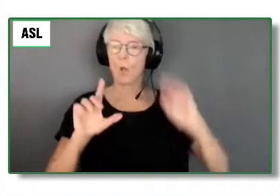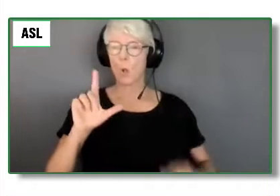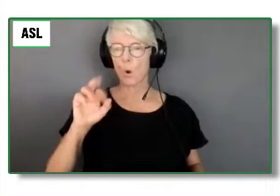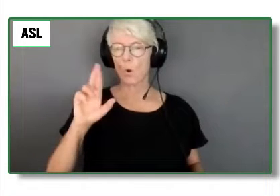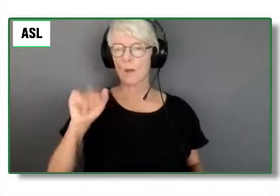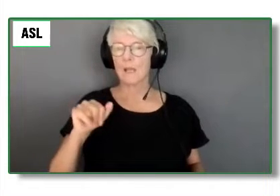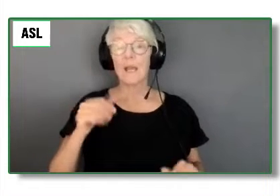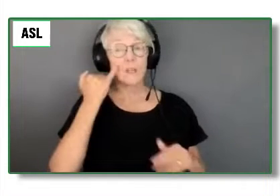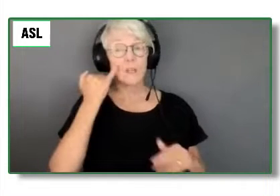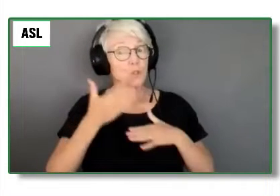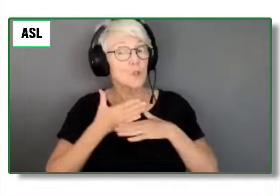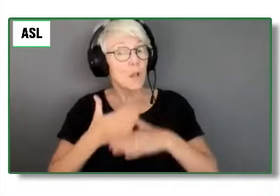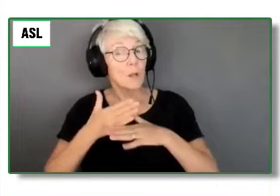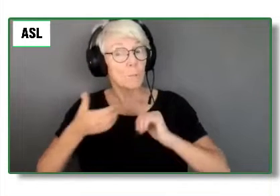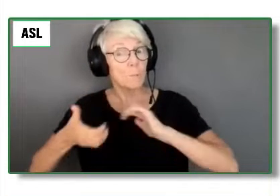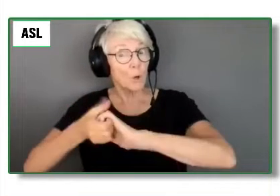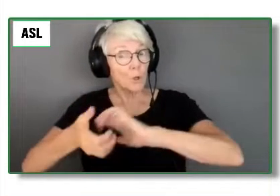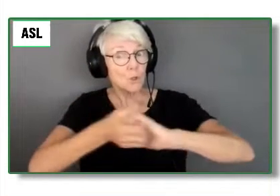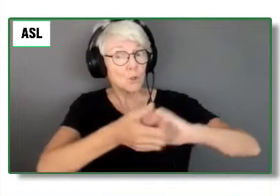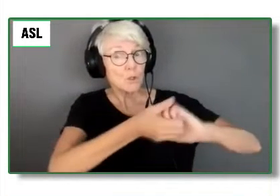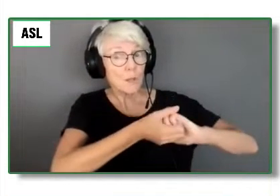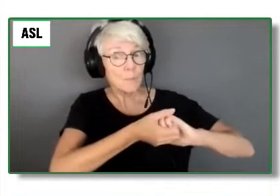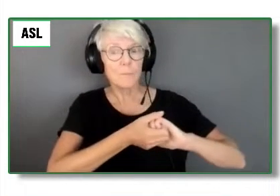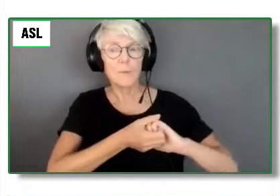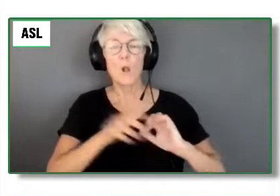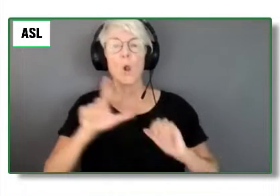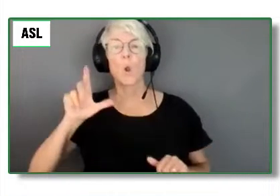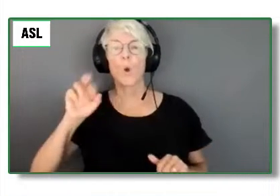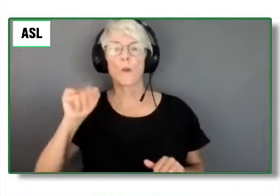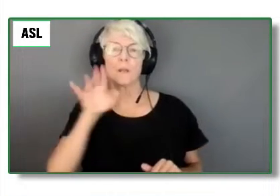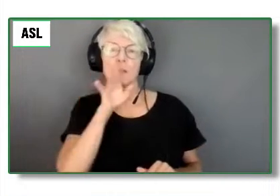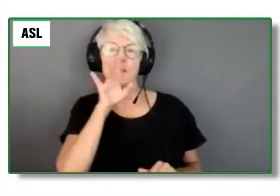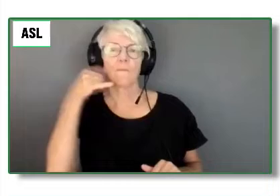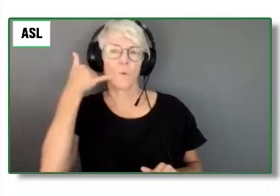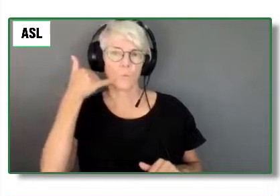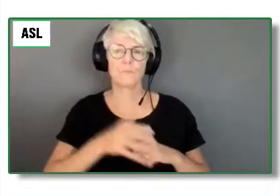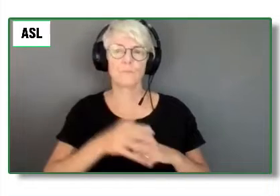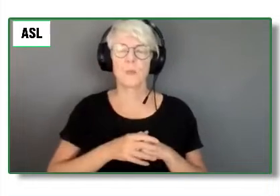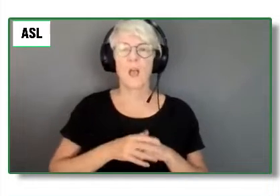has been a very effective advocacy tool. We have a long-standing partnership with